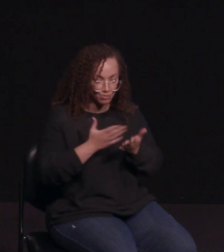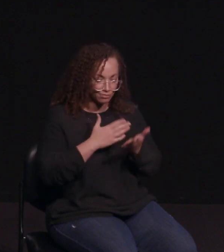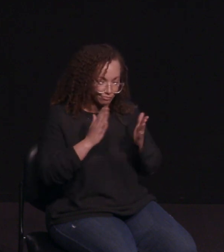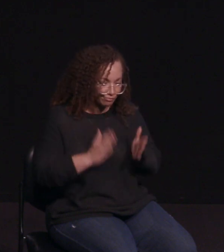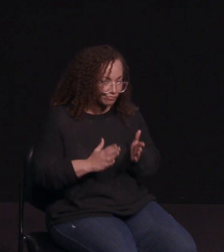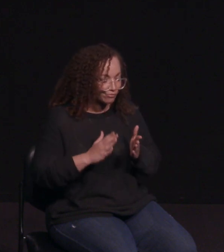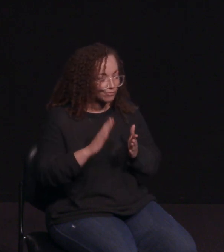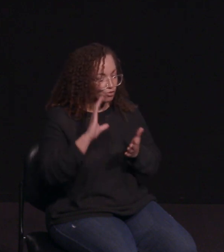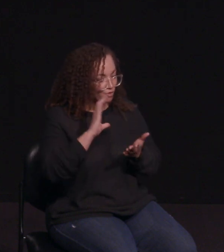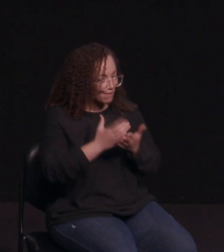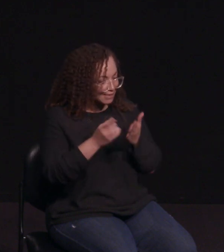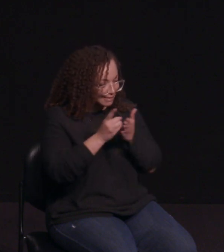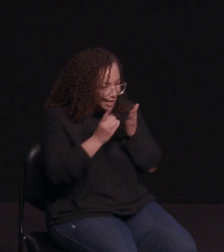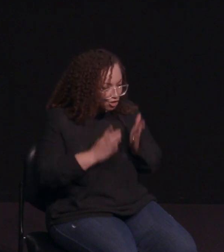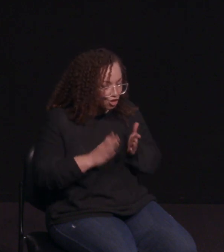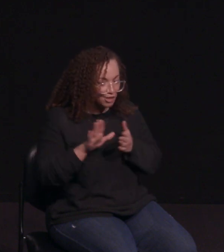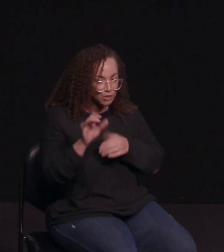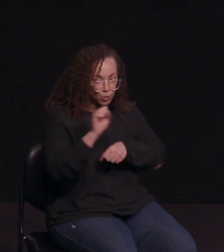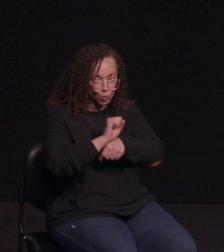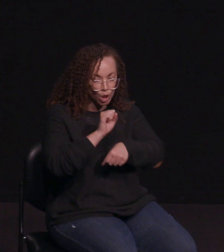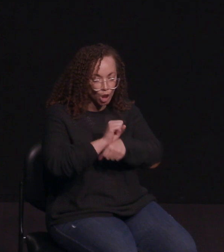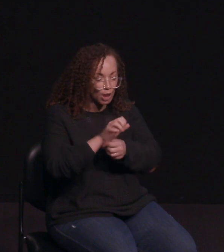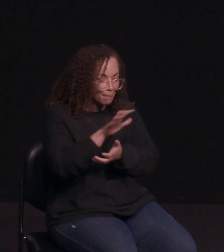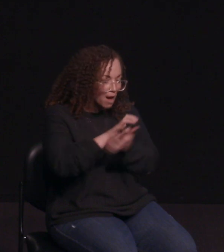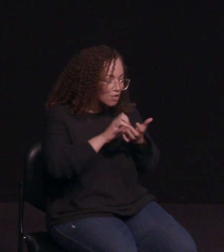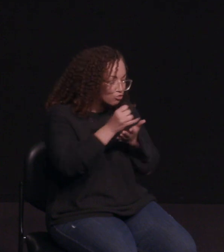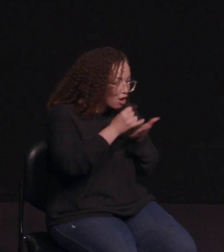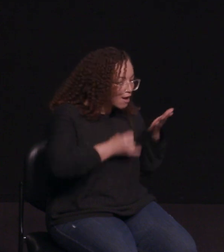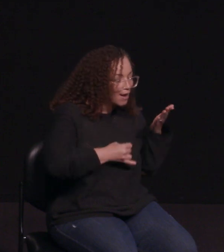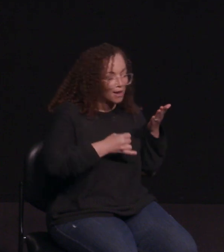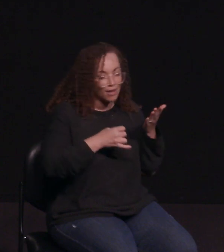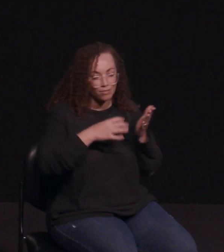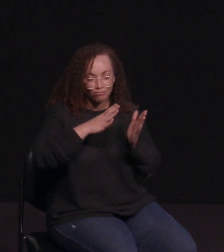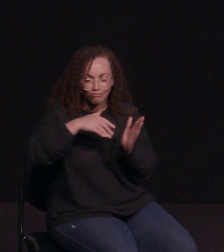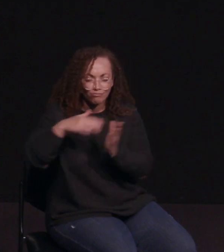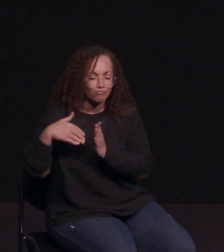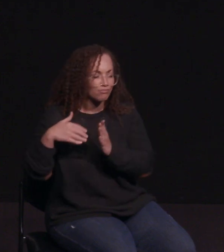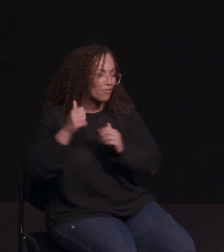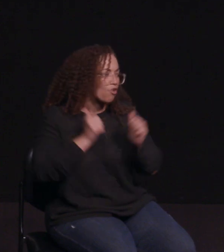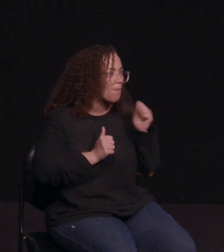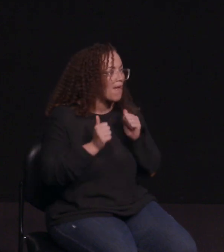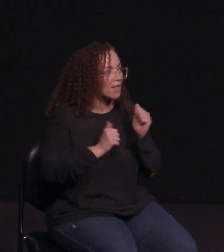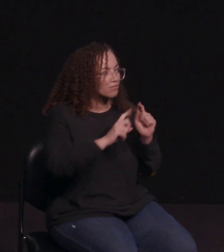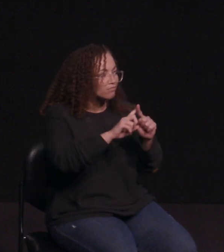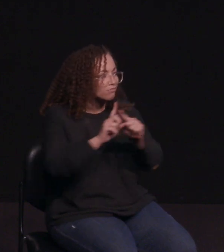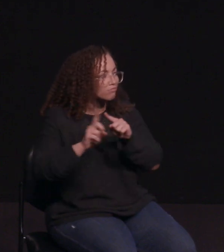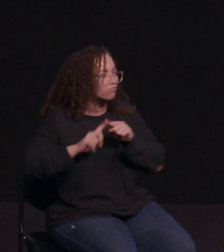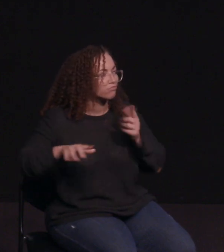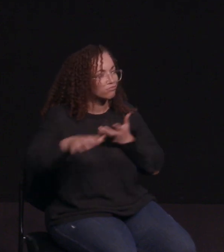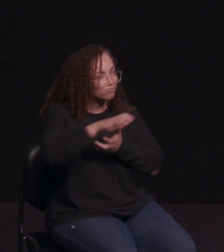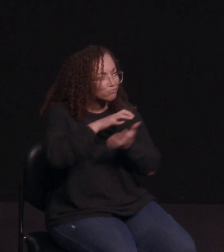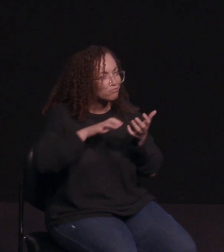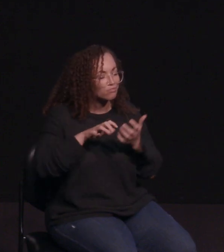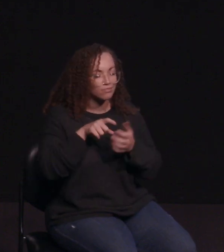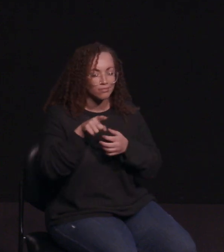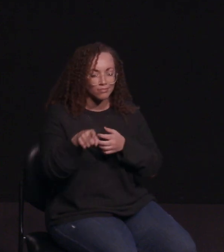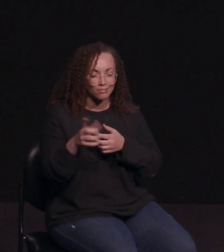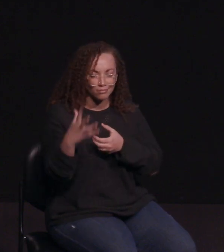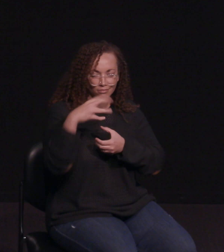whose work combines drawing, video production, and murals, and performance. J. G. updates the esthetic of psychedelia to create a hybrid